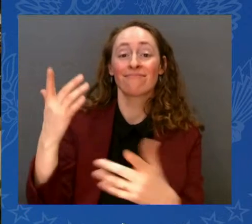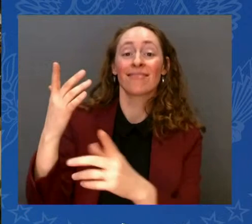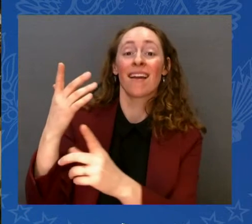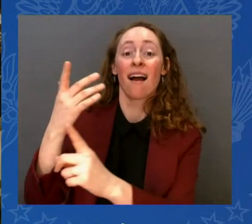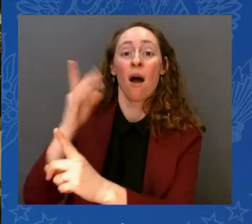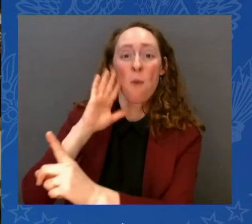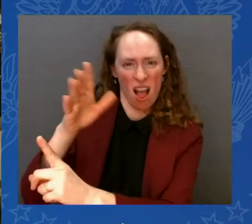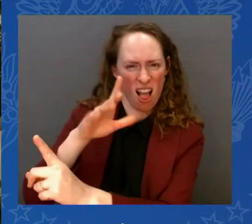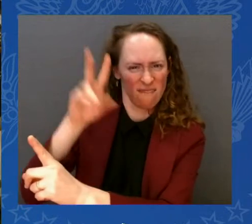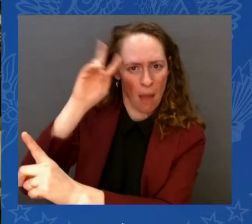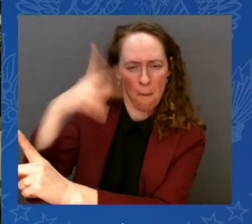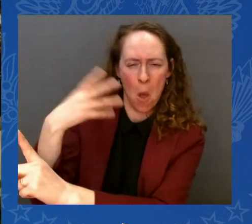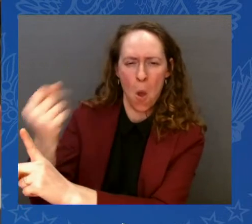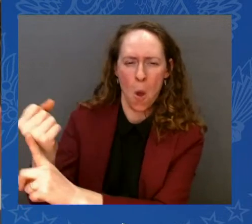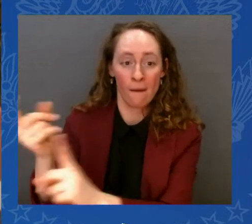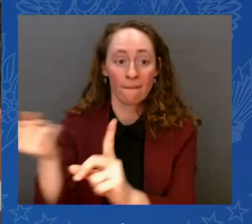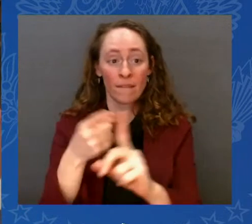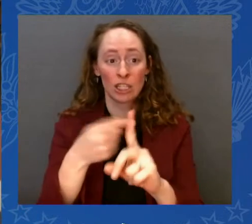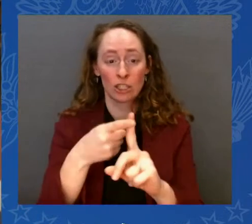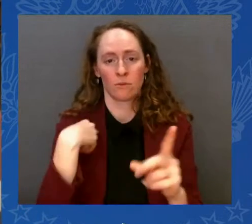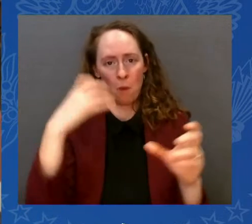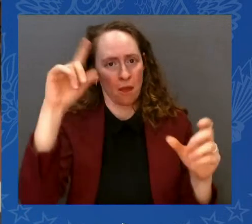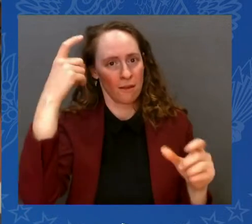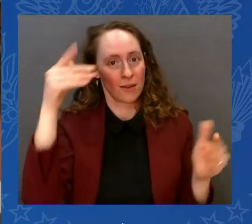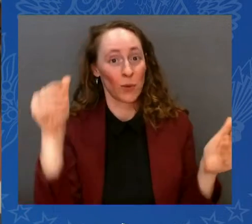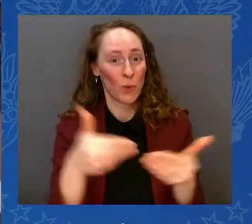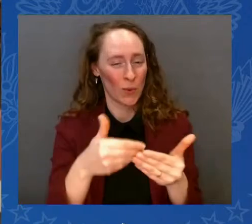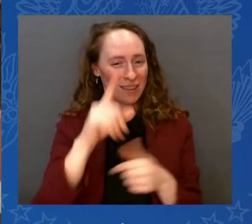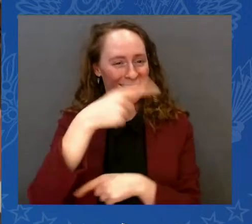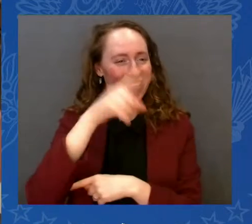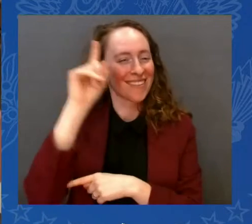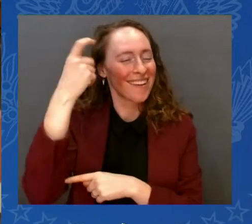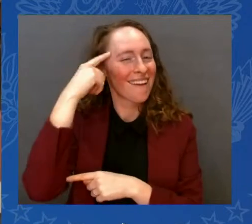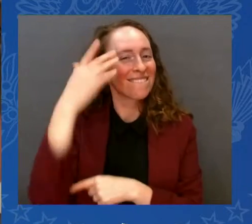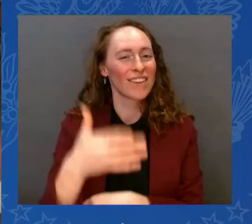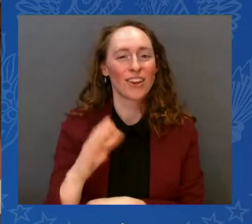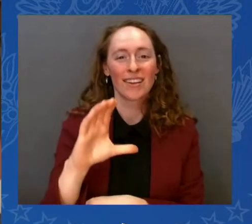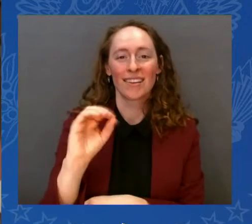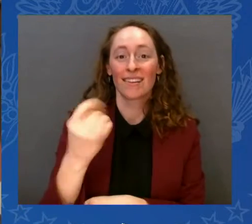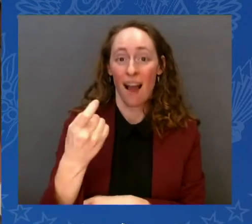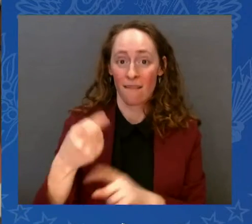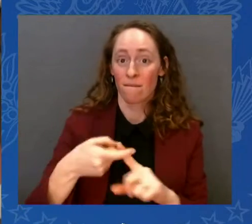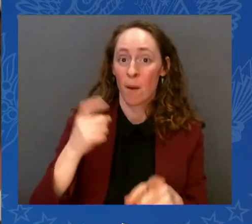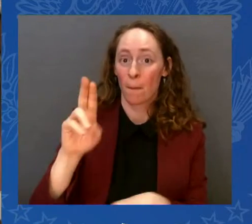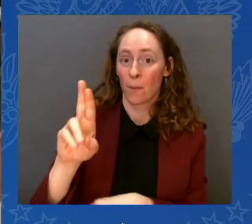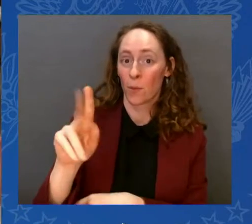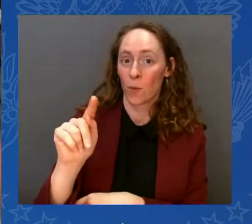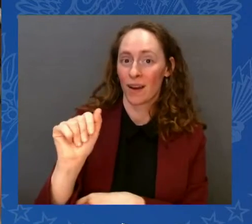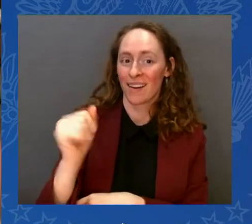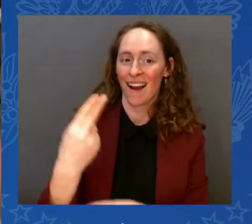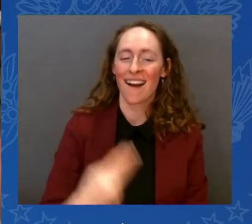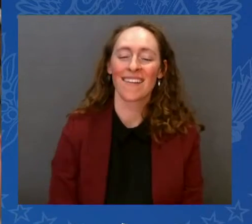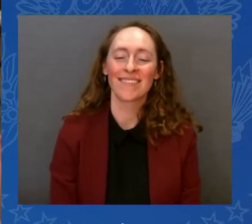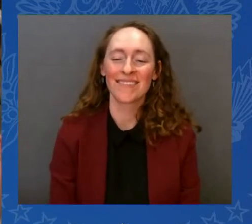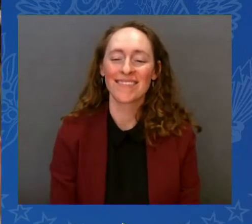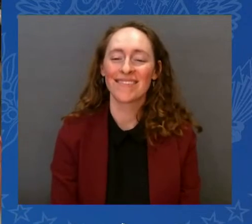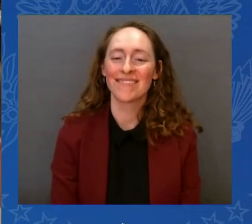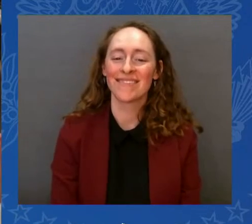Governor Cox: Thank you very much, Mr. Predi- -- Mr. President, Madam Vice President. Thank you for hosting us again. We're excited to be back in the White House with you.